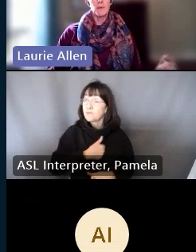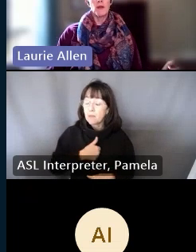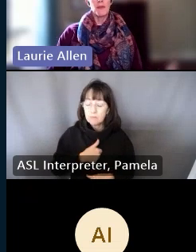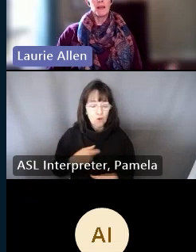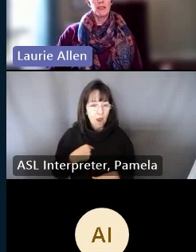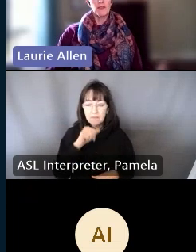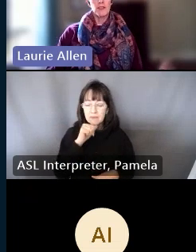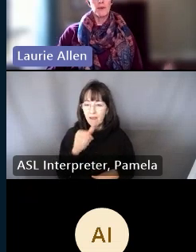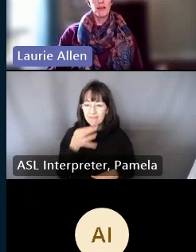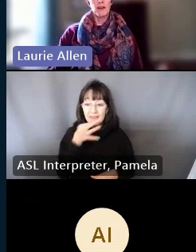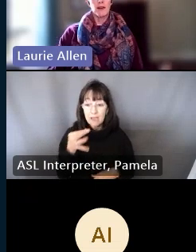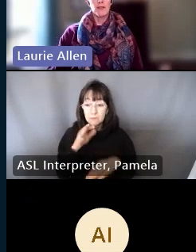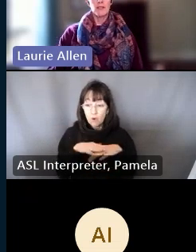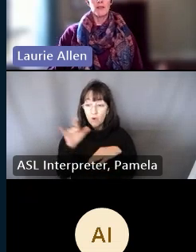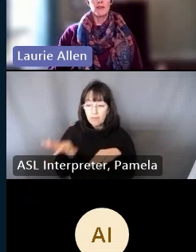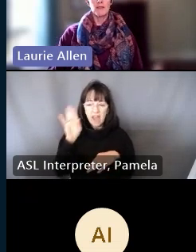We'll grab that link for you and get it over to you.